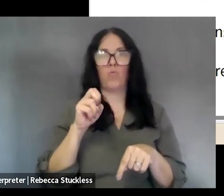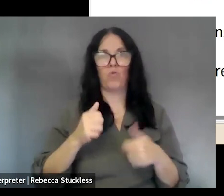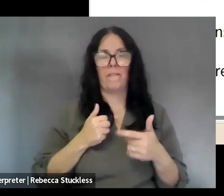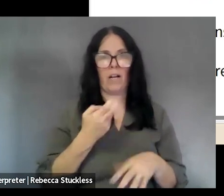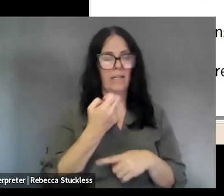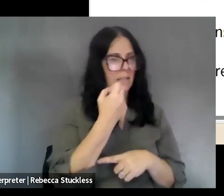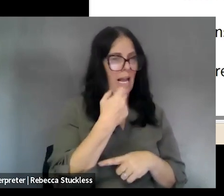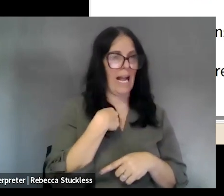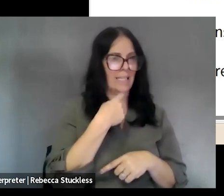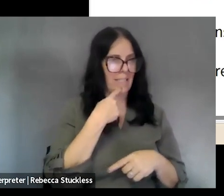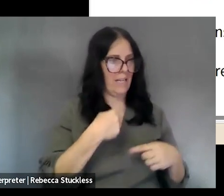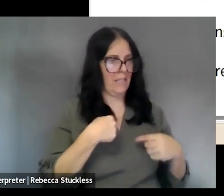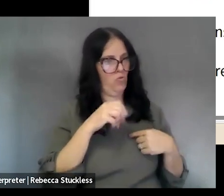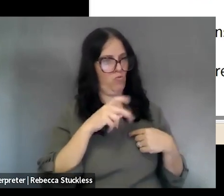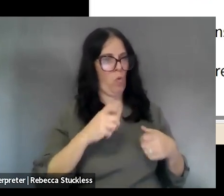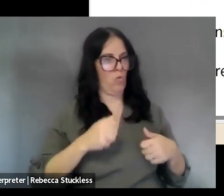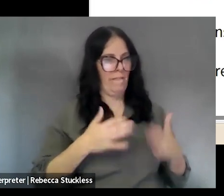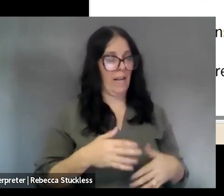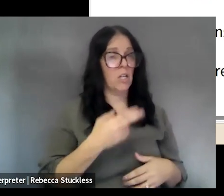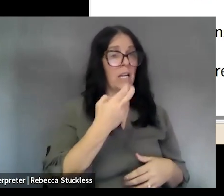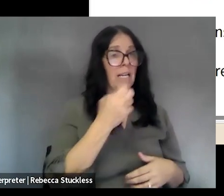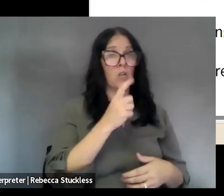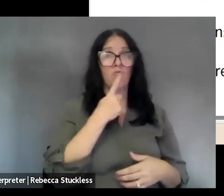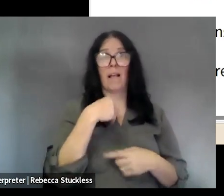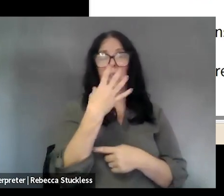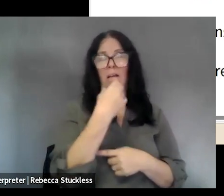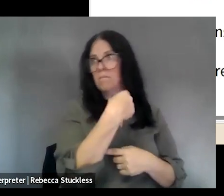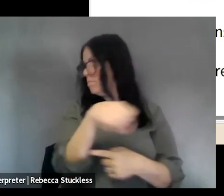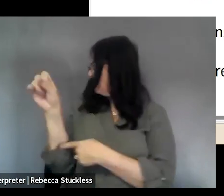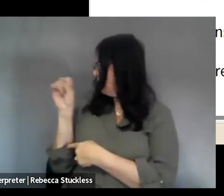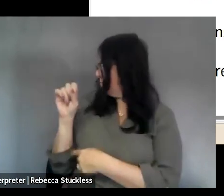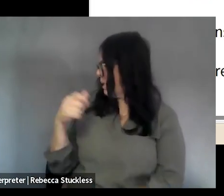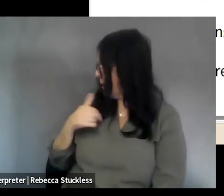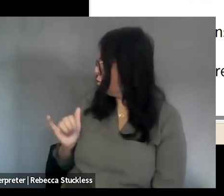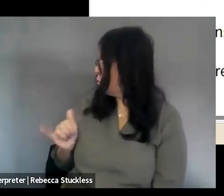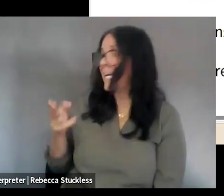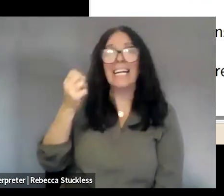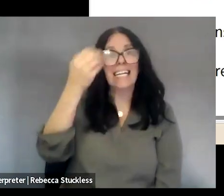his head around and said, "Really? Me too!" He didn't know that support groups were in his area, he